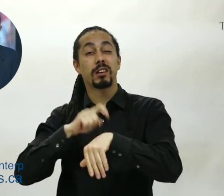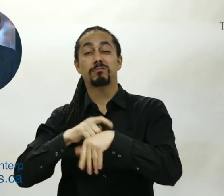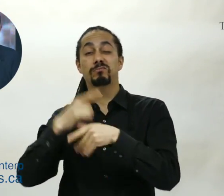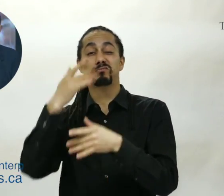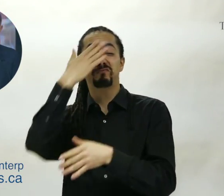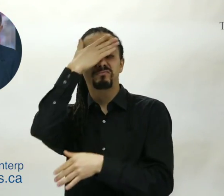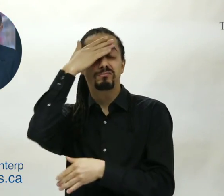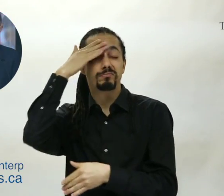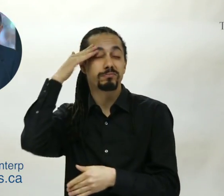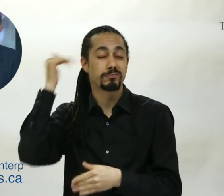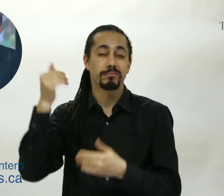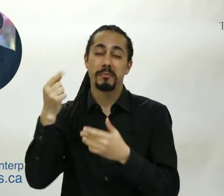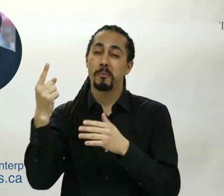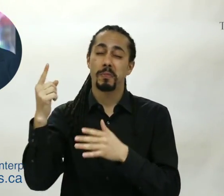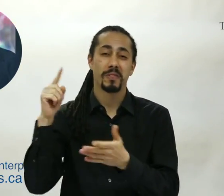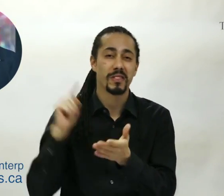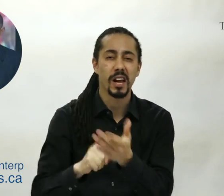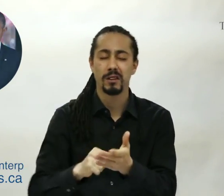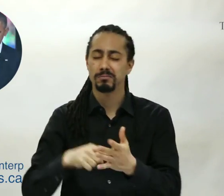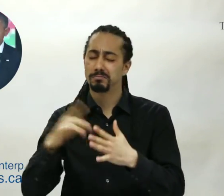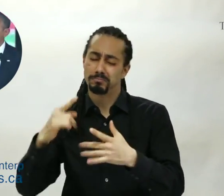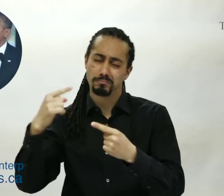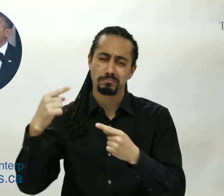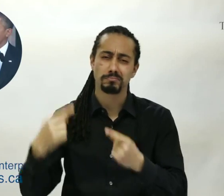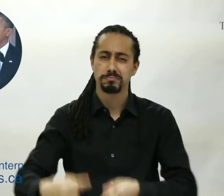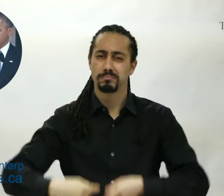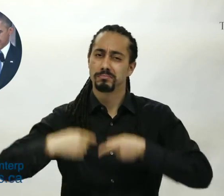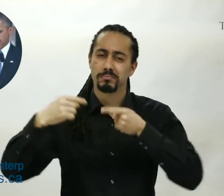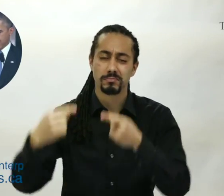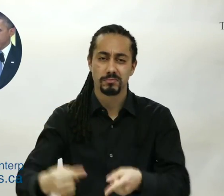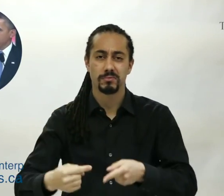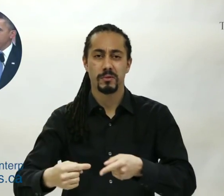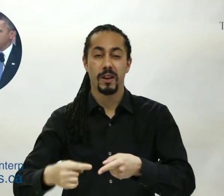a desire to fight the system that imprisoned my people, he said.